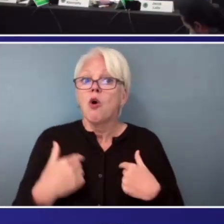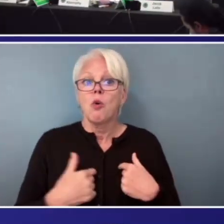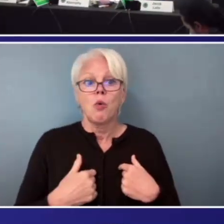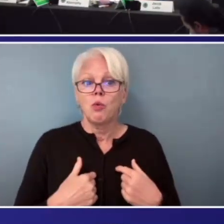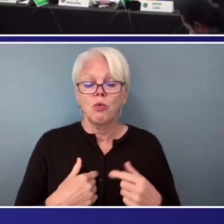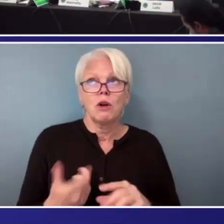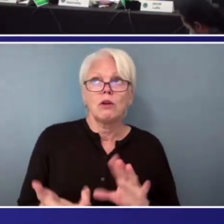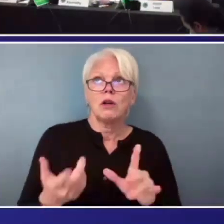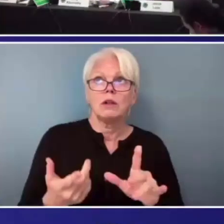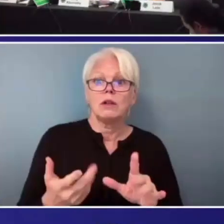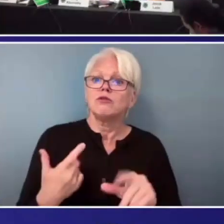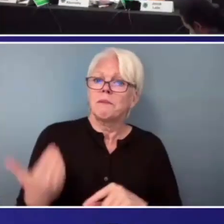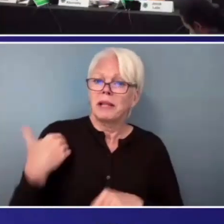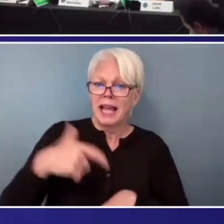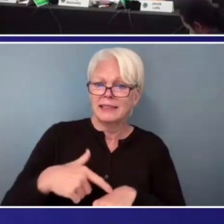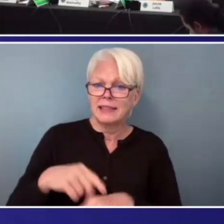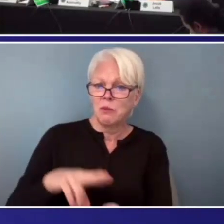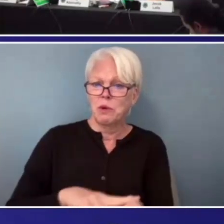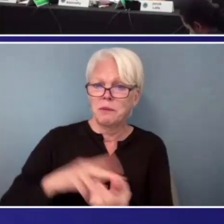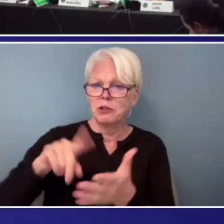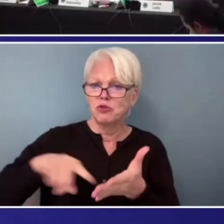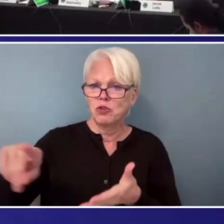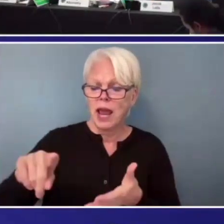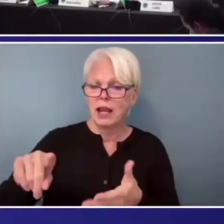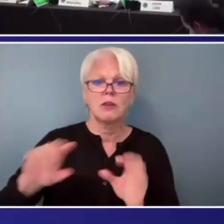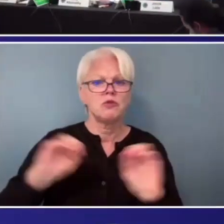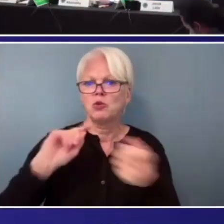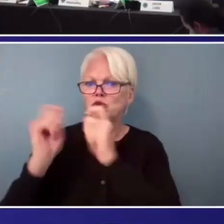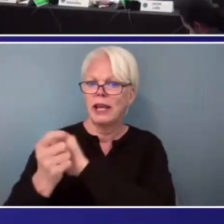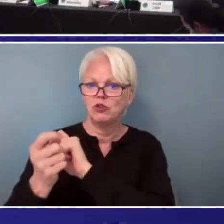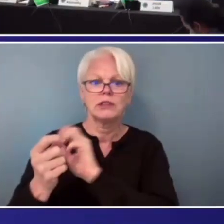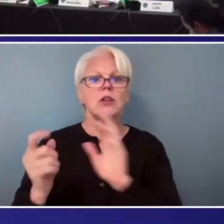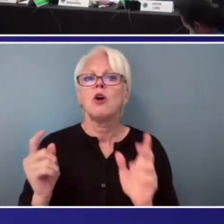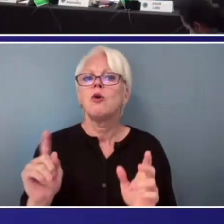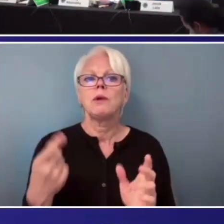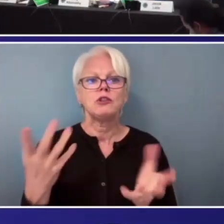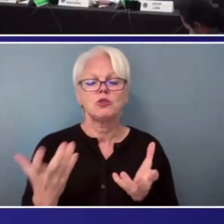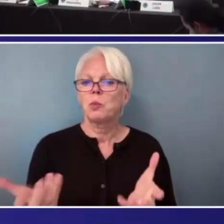time we did our pulse check on this. It's just the fact that we wanted to revisit it, to let them know that our